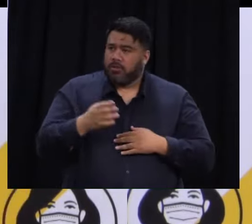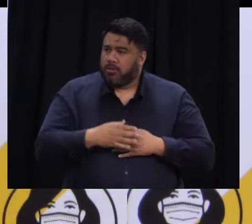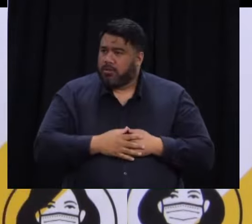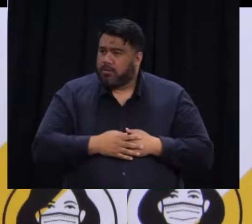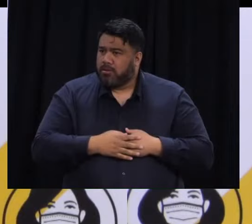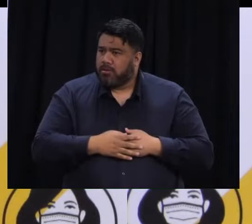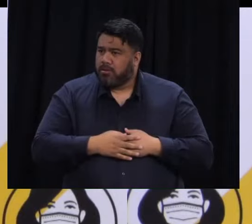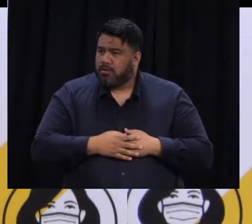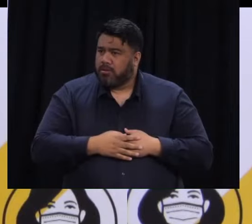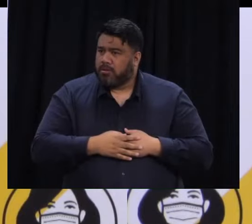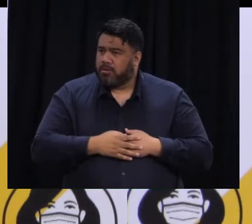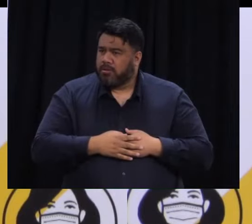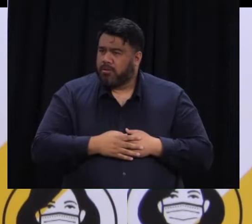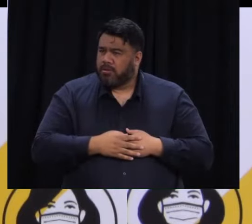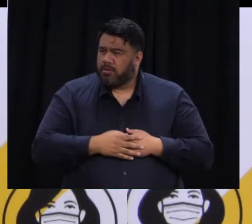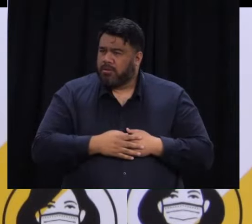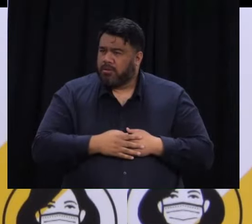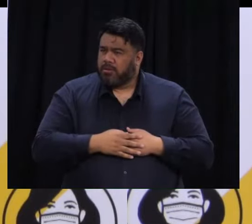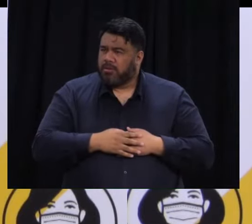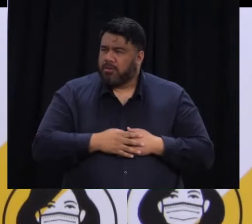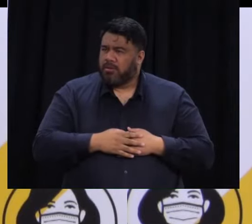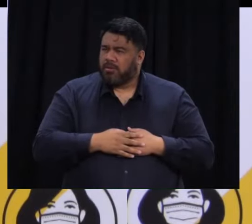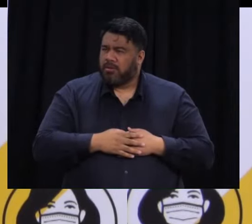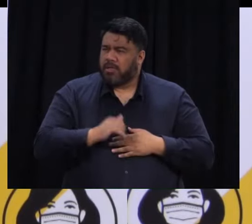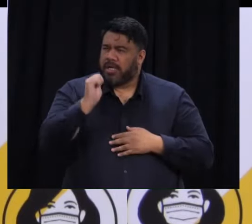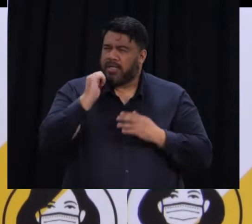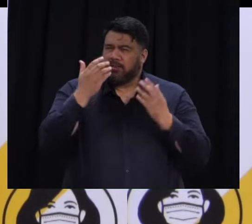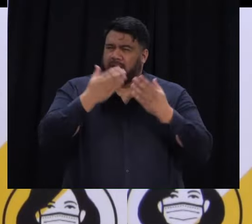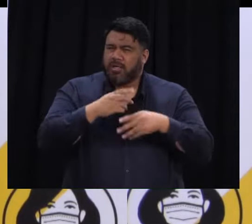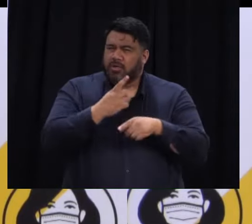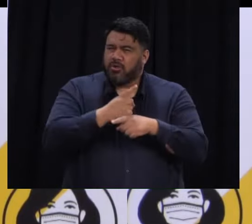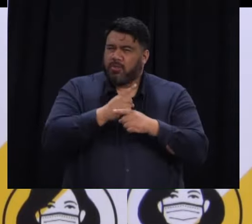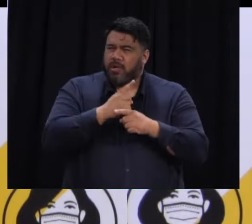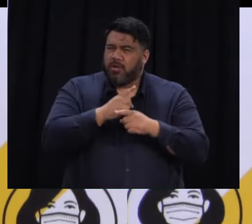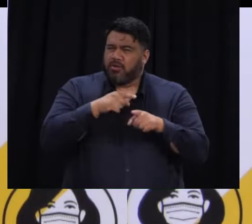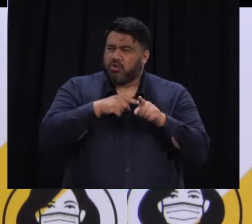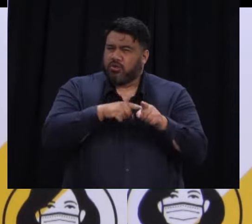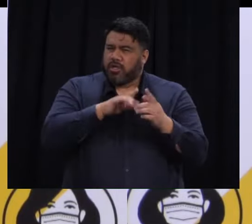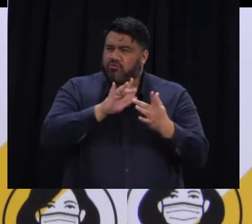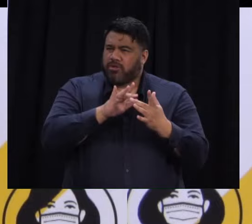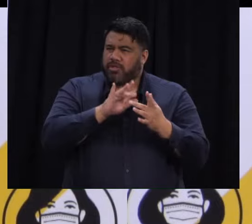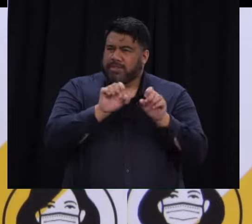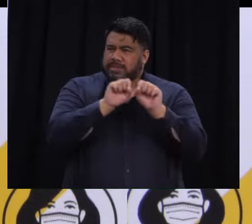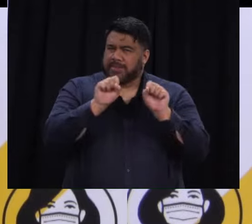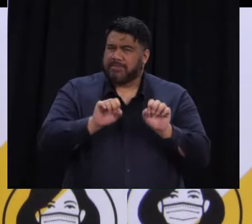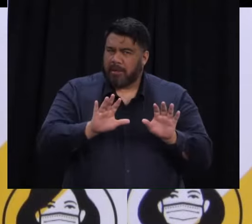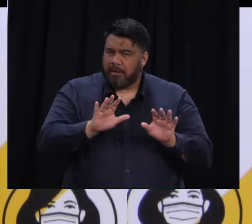that can be brought on board as